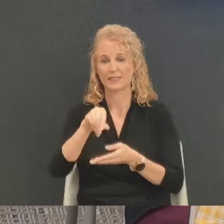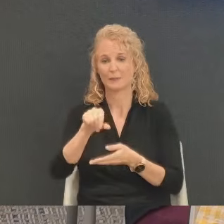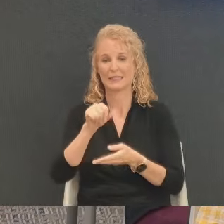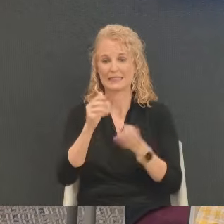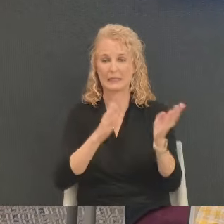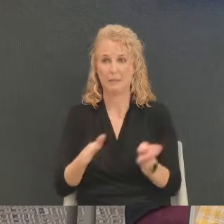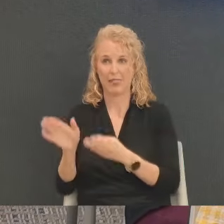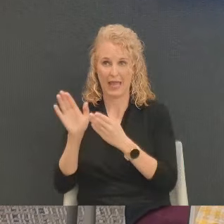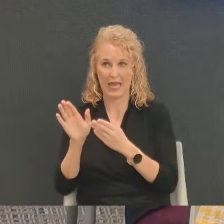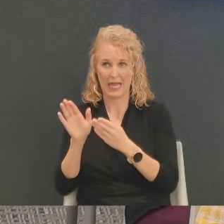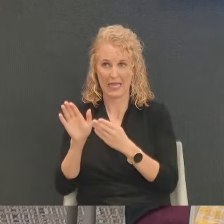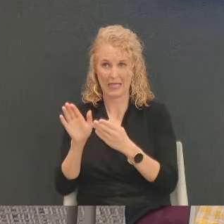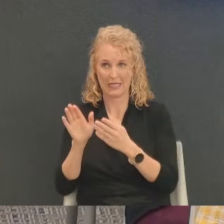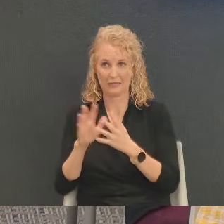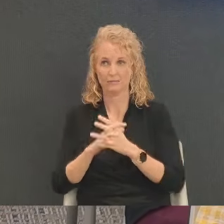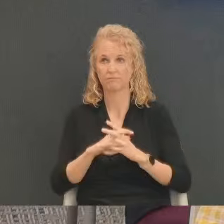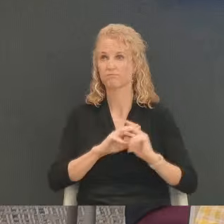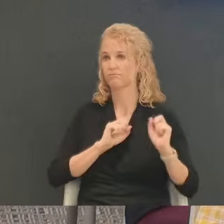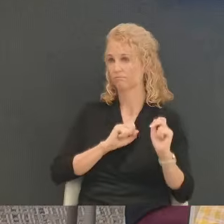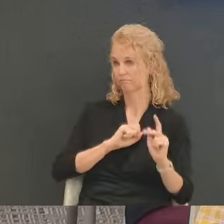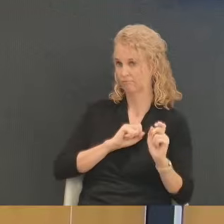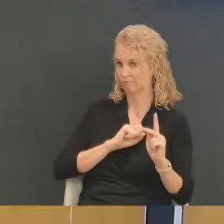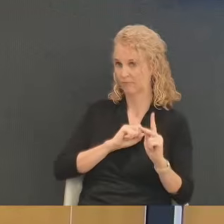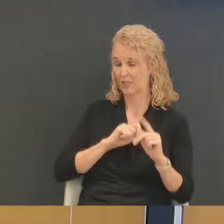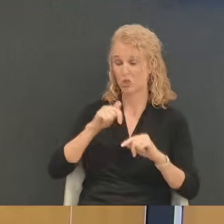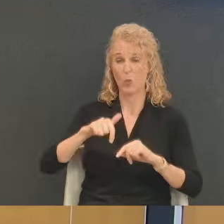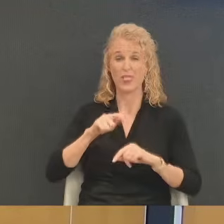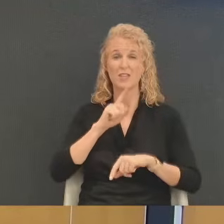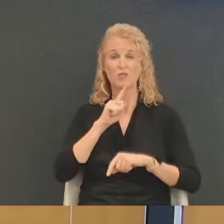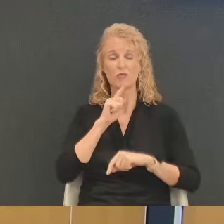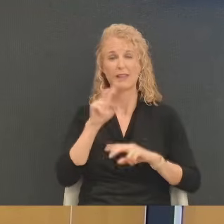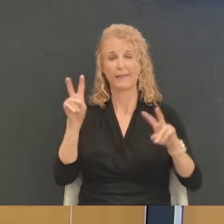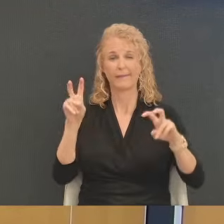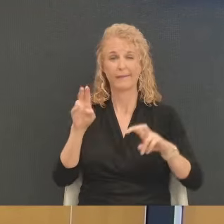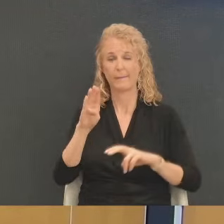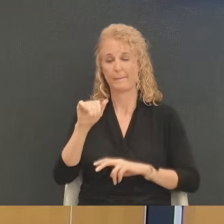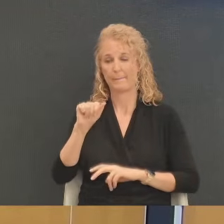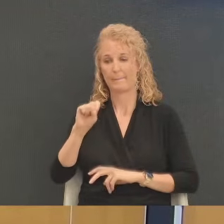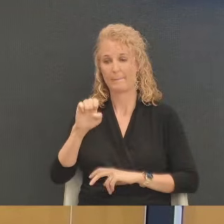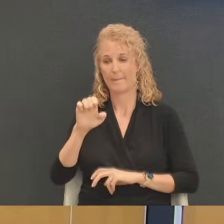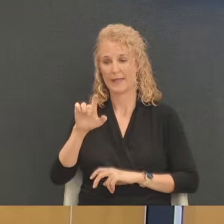kind of soup to nuts. So, it's the baseline, right? It's the baseline that we will work from